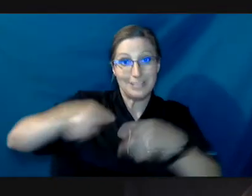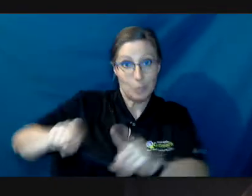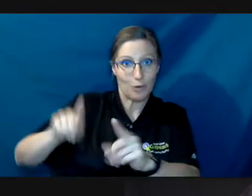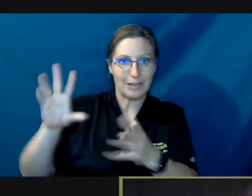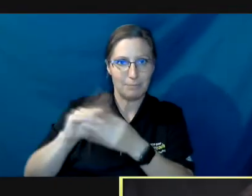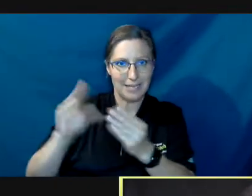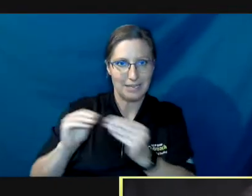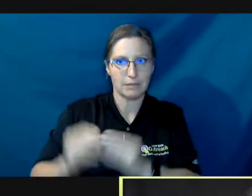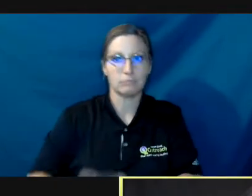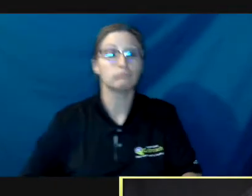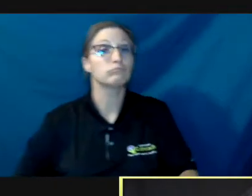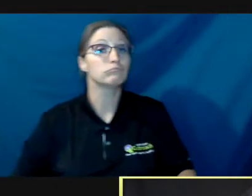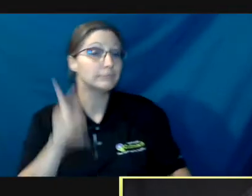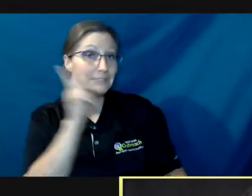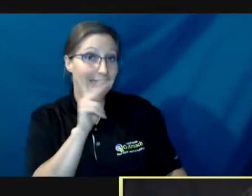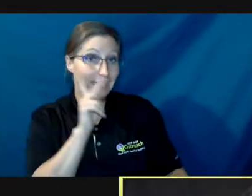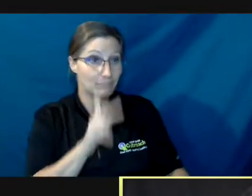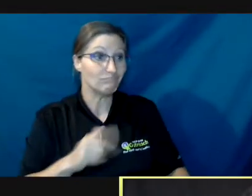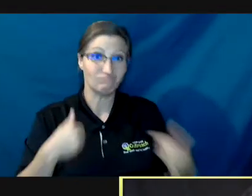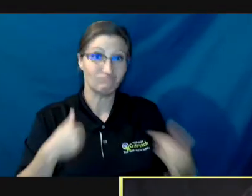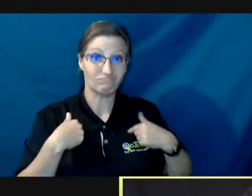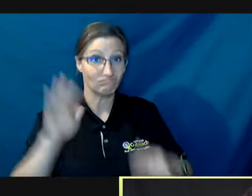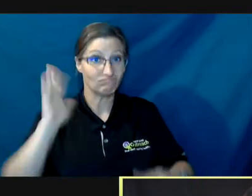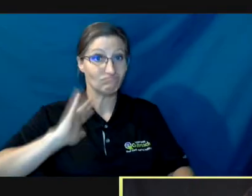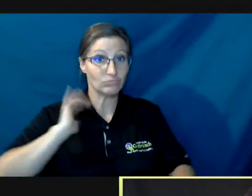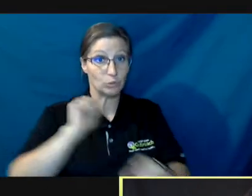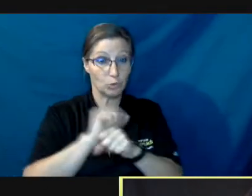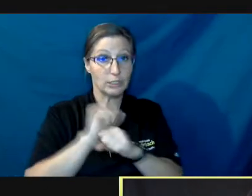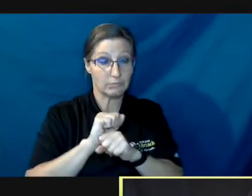(Keith) And I've done that. I worked as an educational interpreter